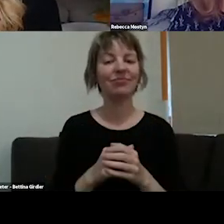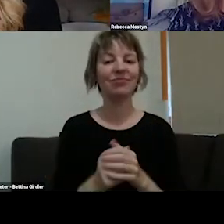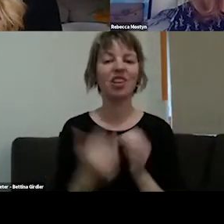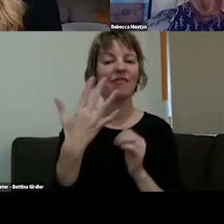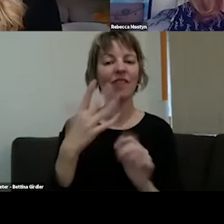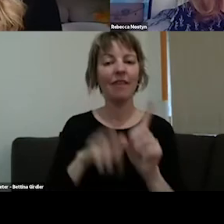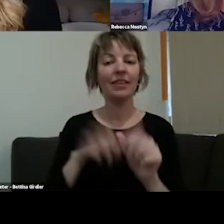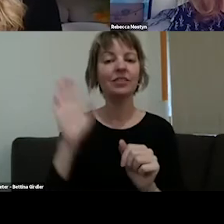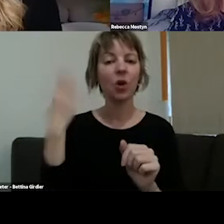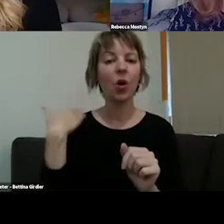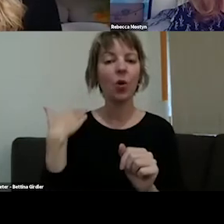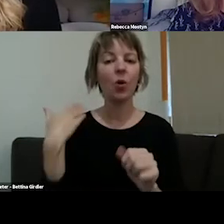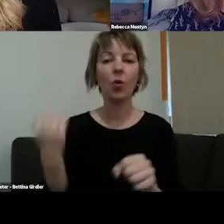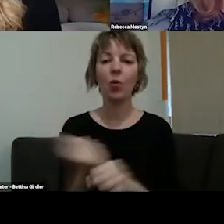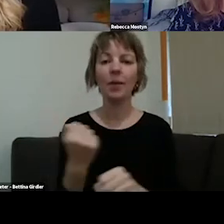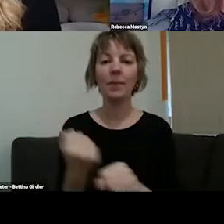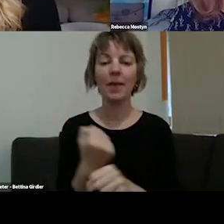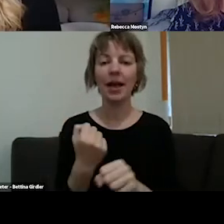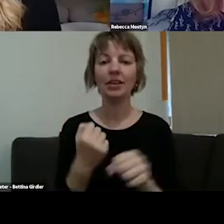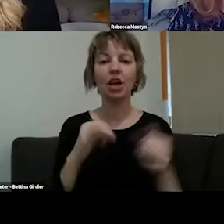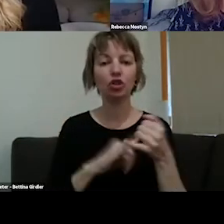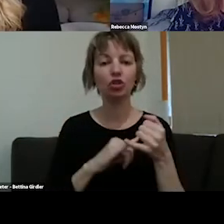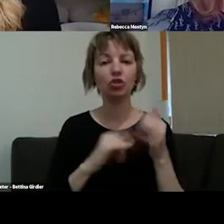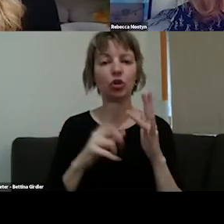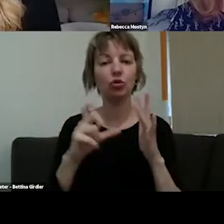that we've created social media, closed social media groups